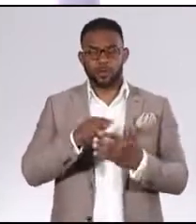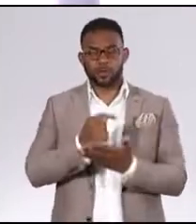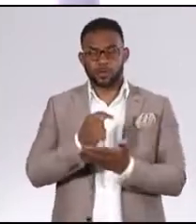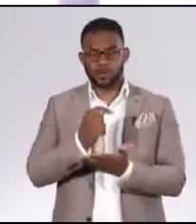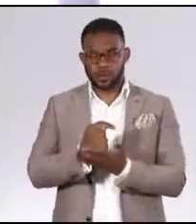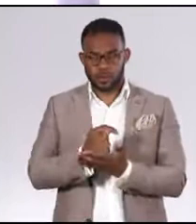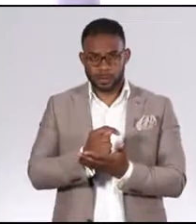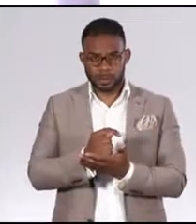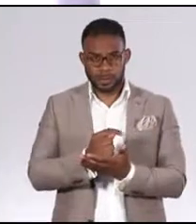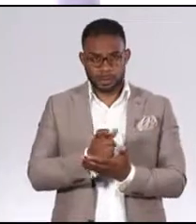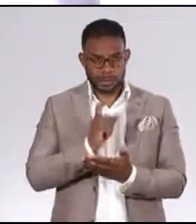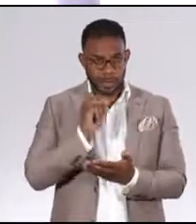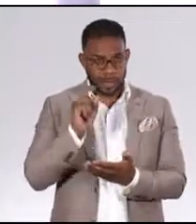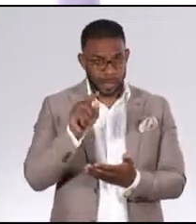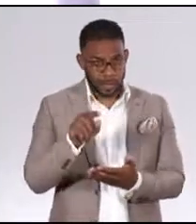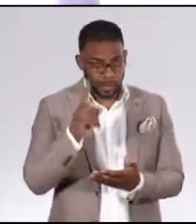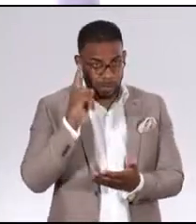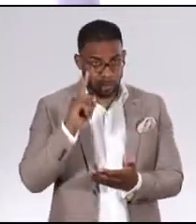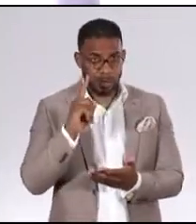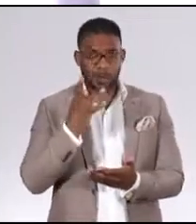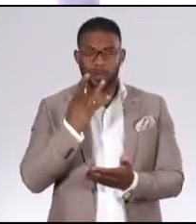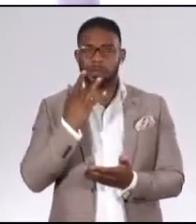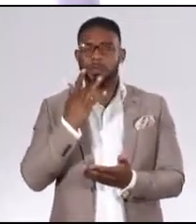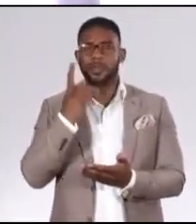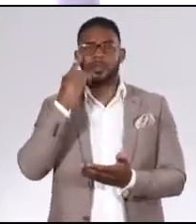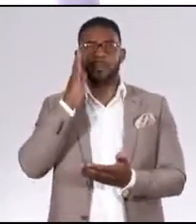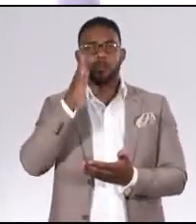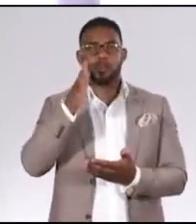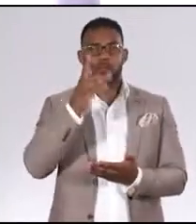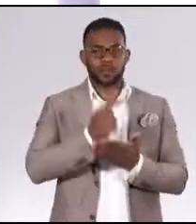And we'll be asking you for your preferences, for future treatment.